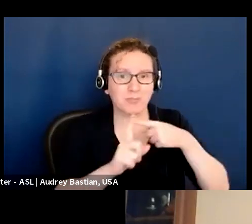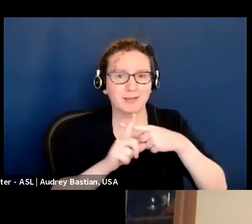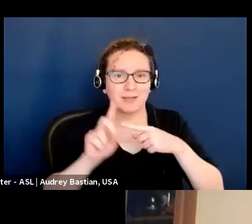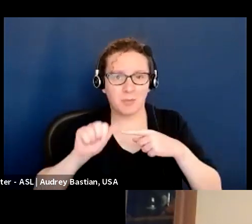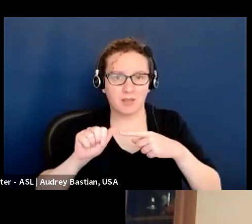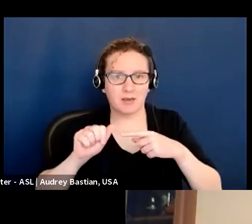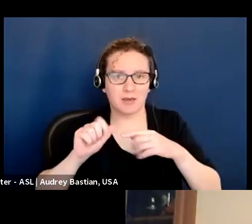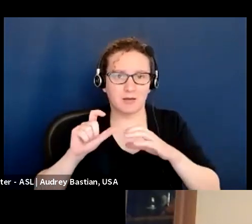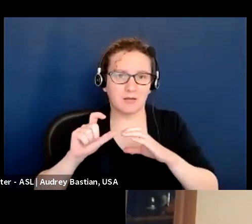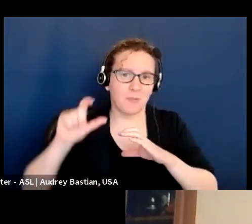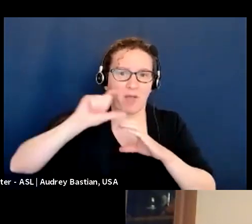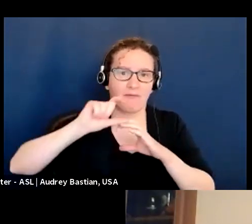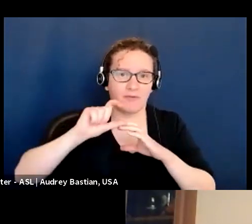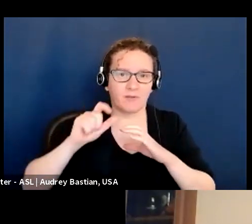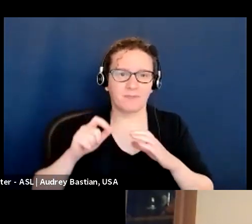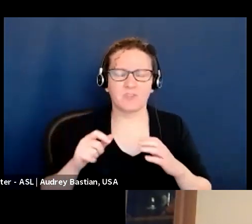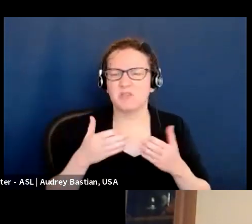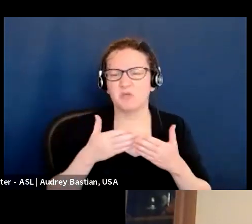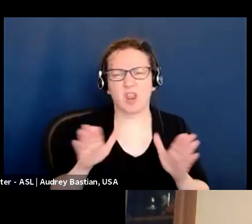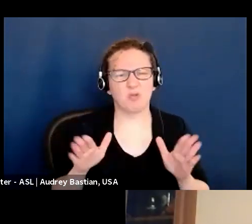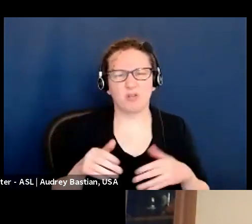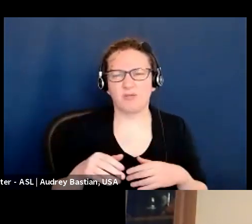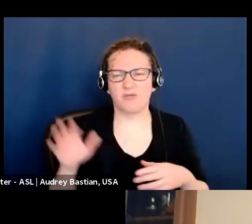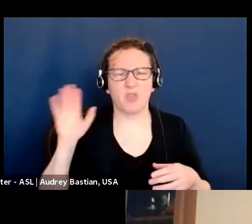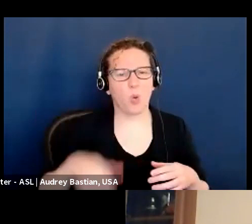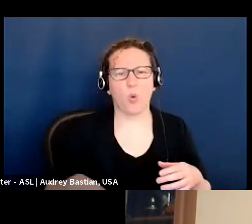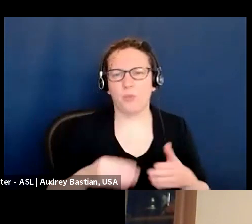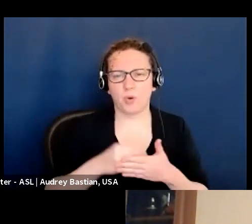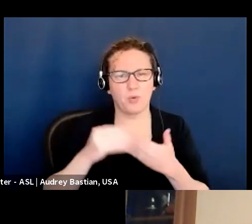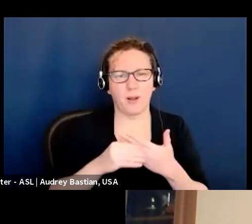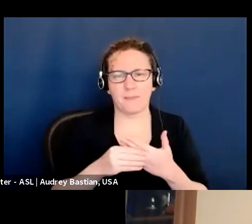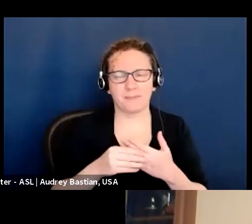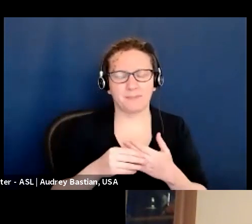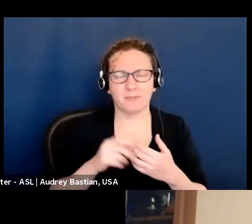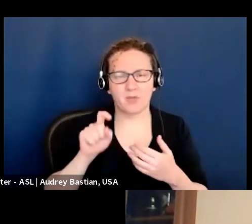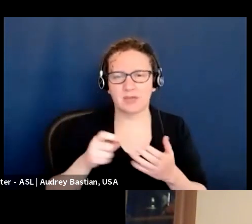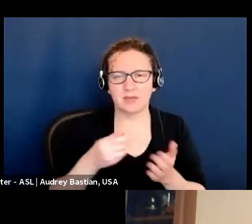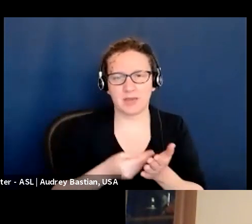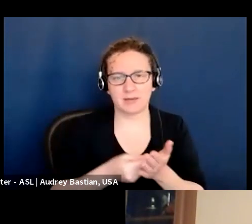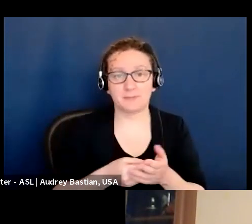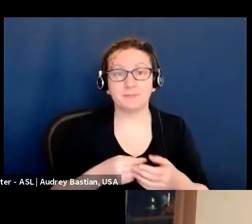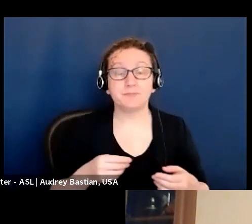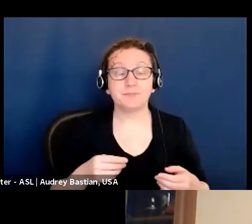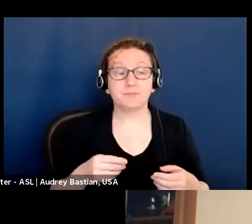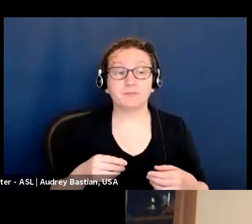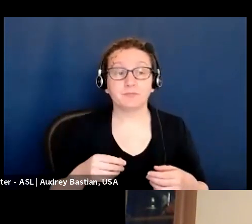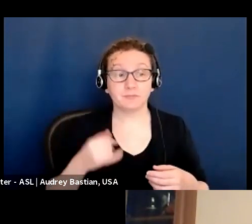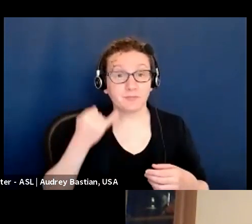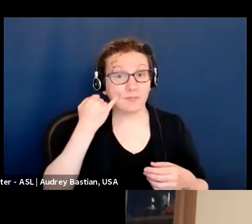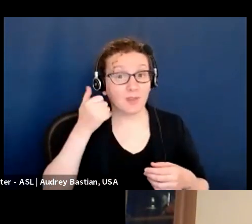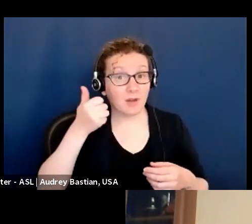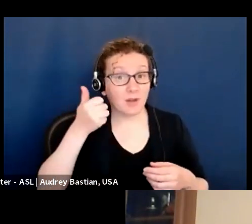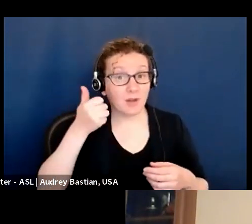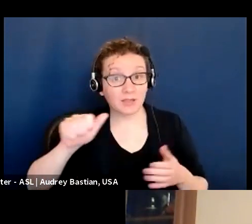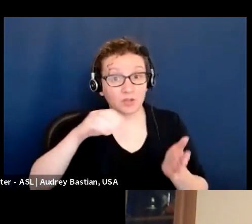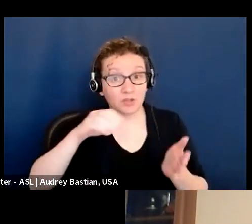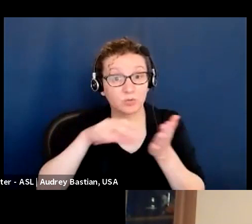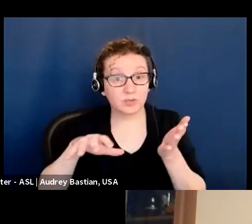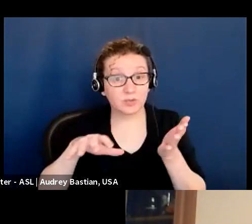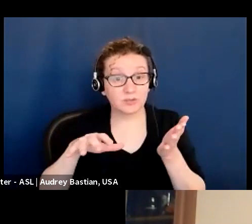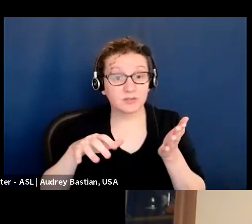Just in general for the whole program. And then if there are any students or people